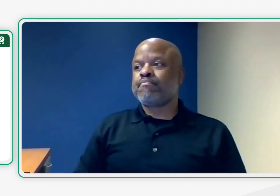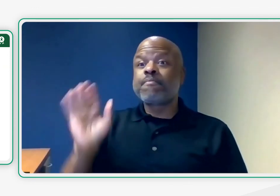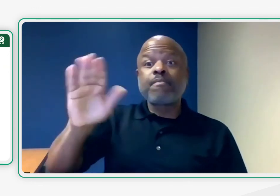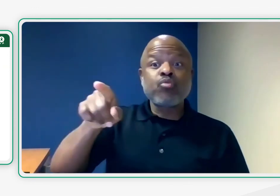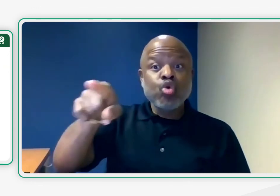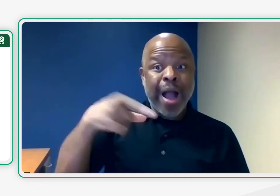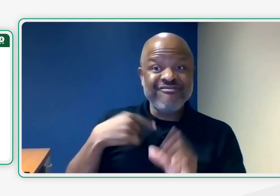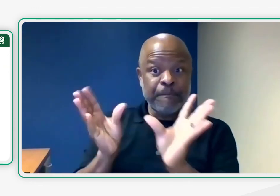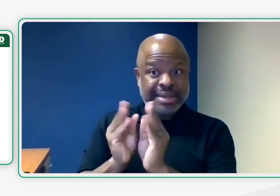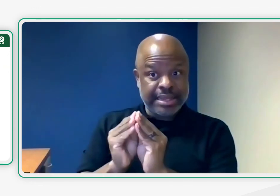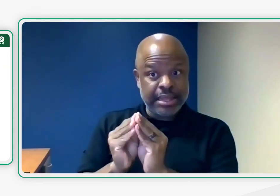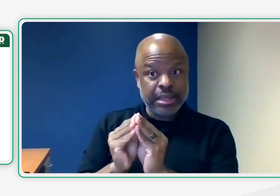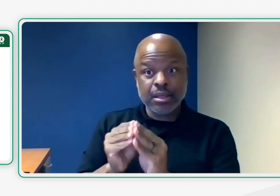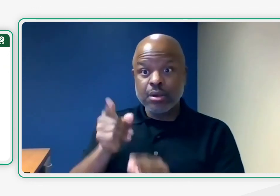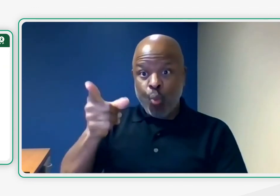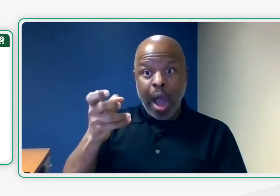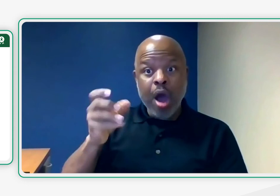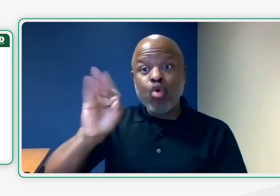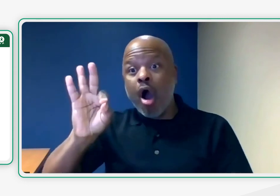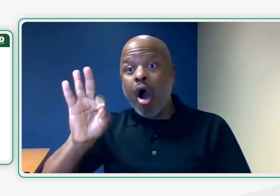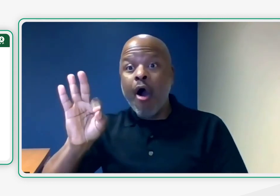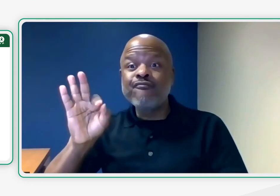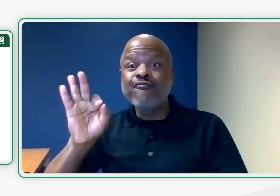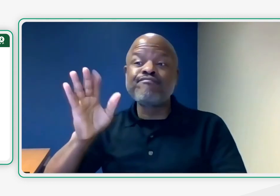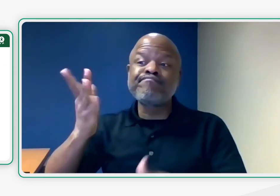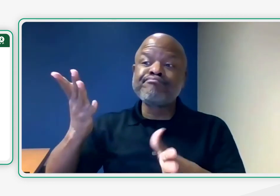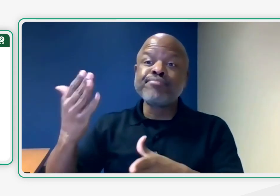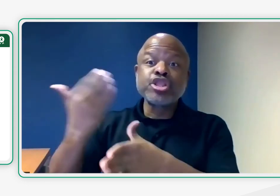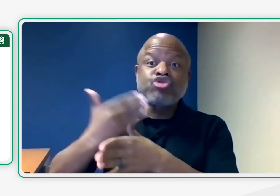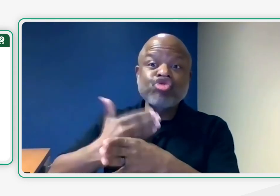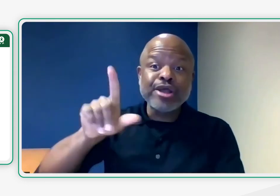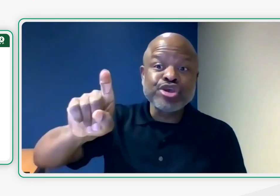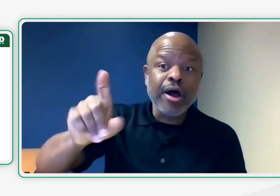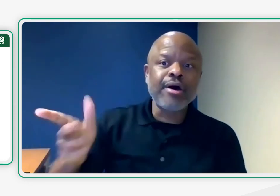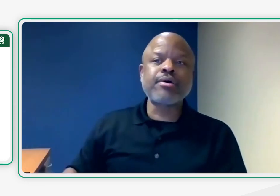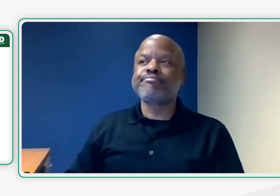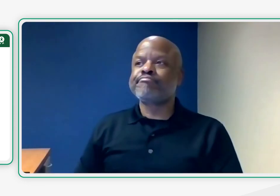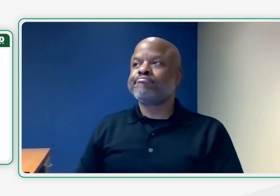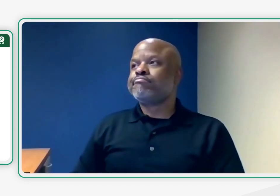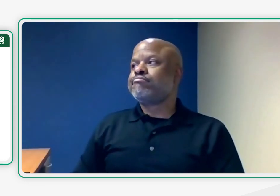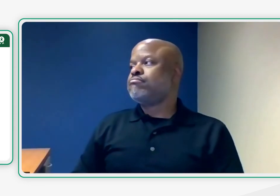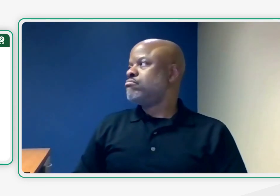your friend posted a new picture on Instagram . . . hey, hey, hey, you have a meeting soon . . .